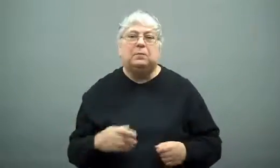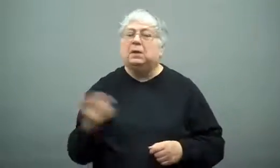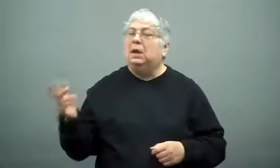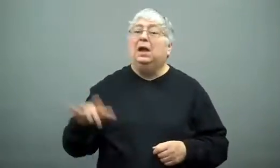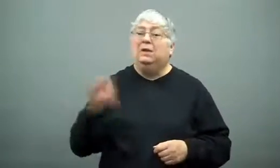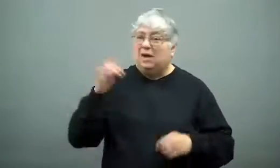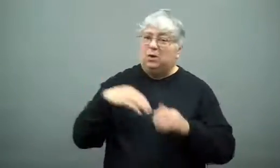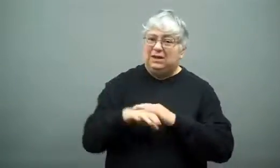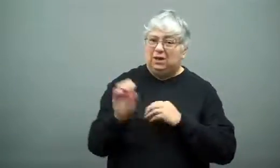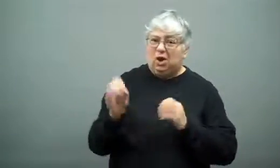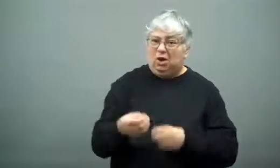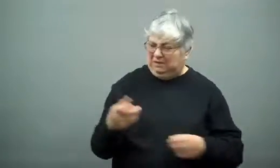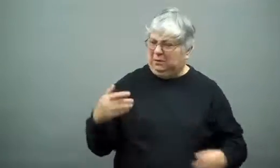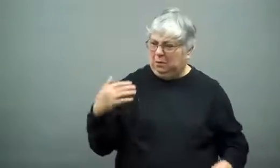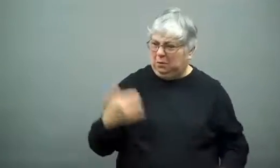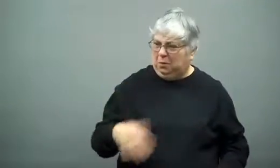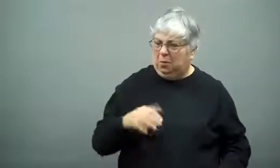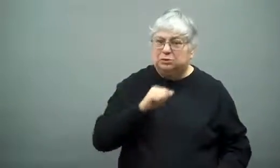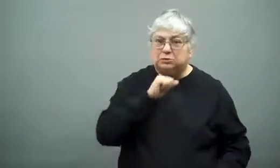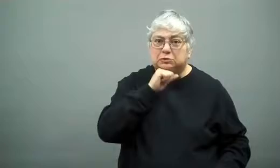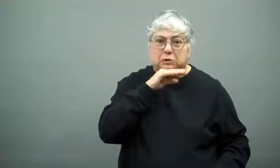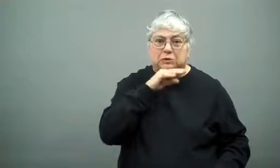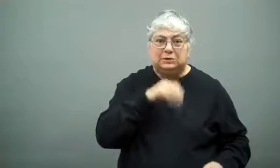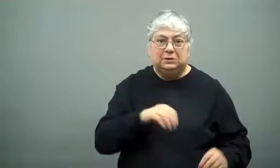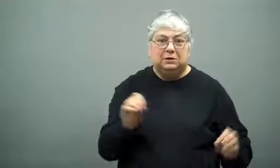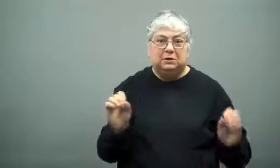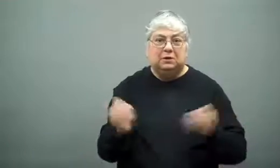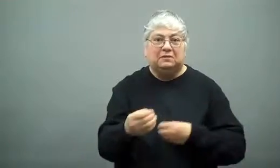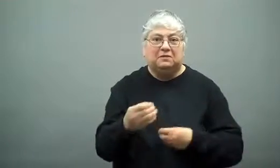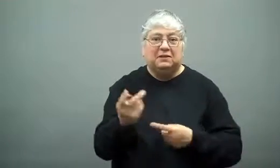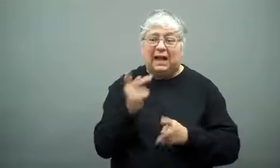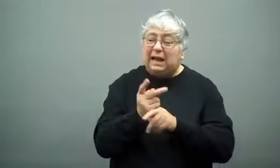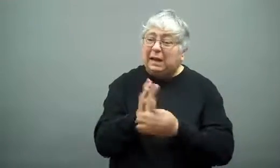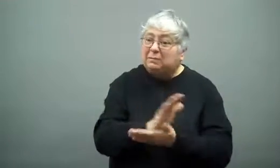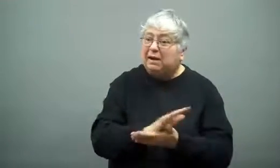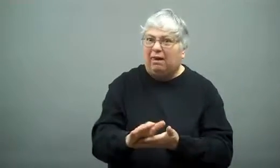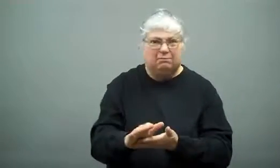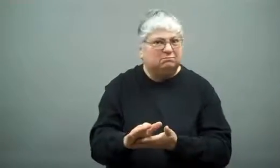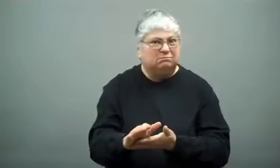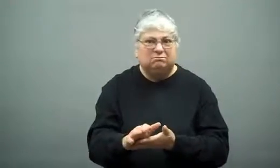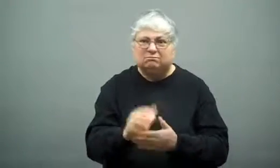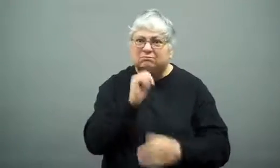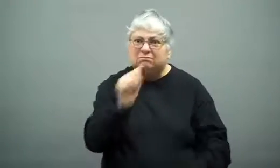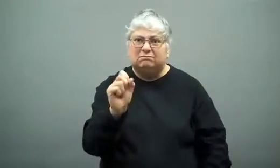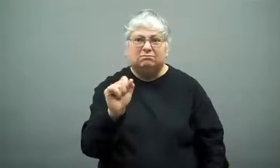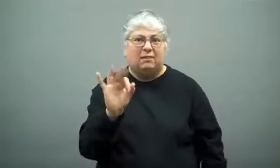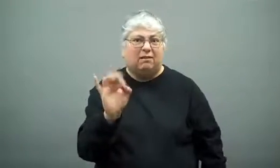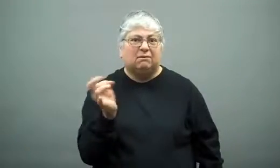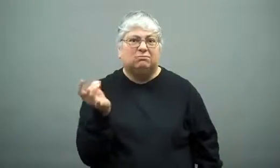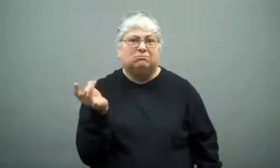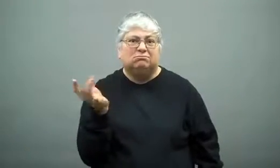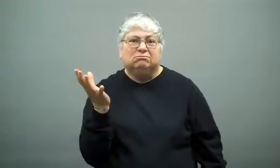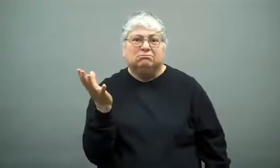The office was found to be dirty and wasn't kept clean.